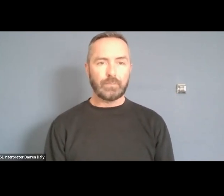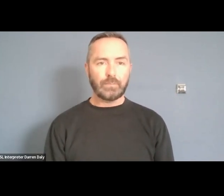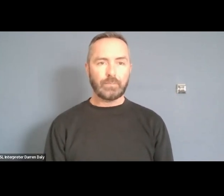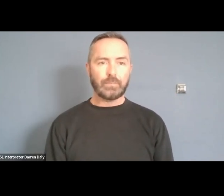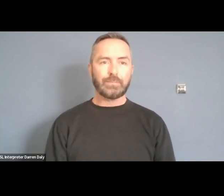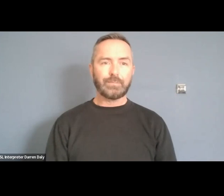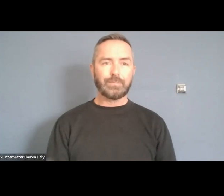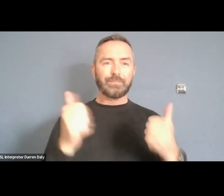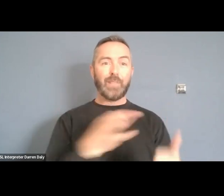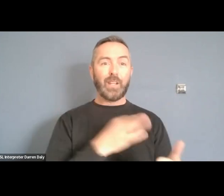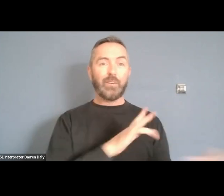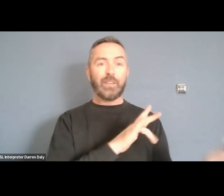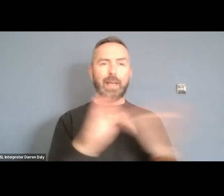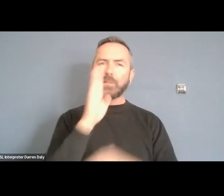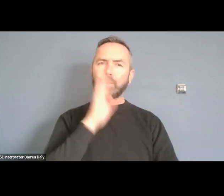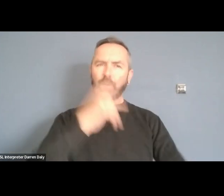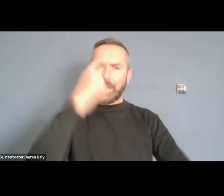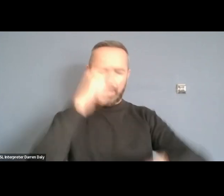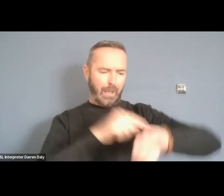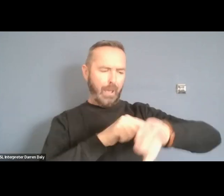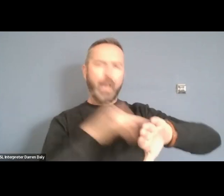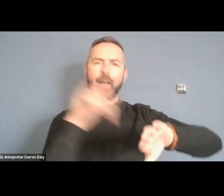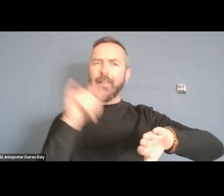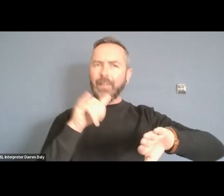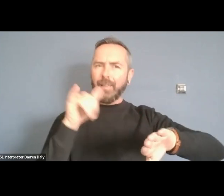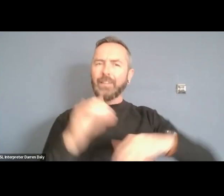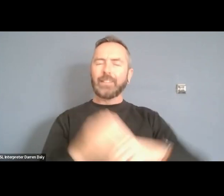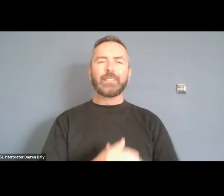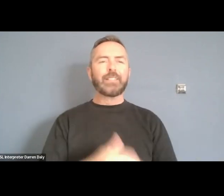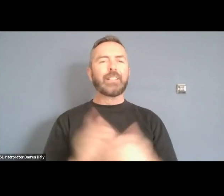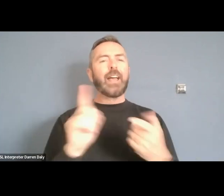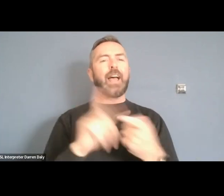Good afternoon I think it is, everyone, and thank so many of you for